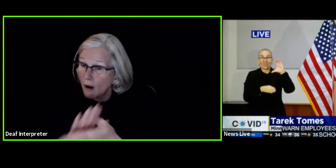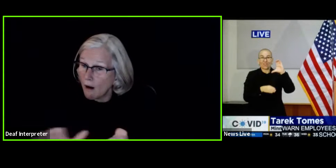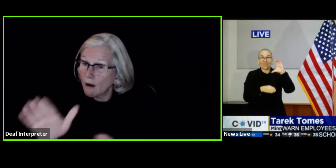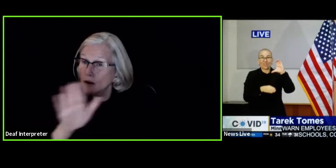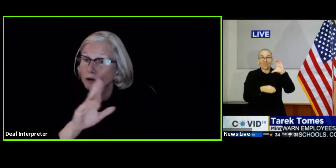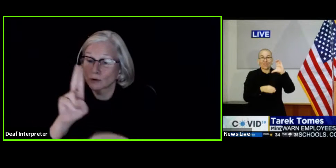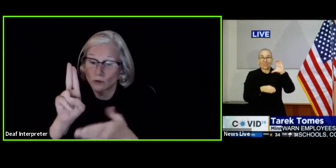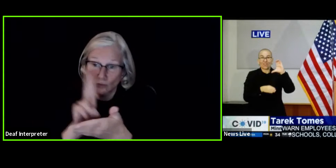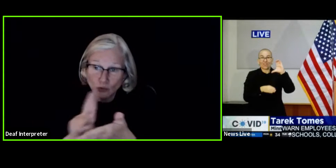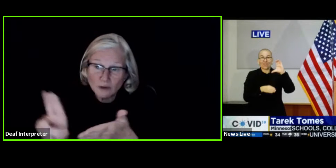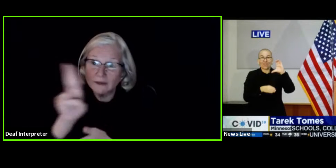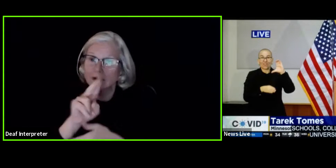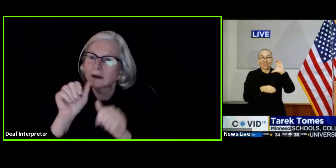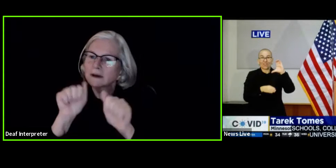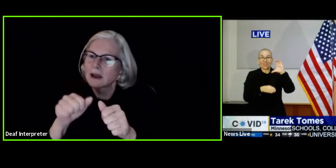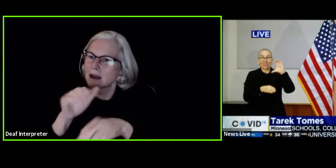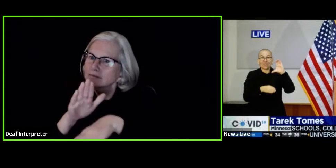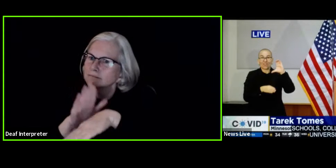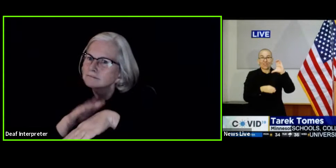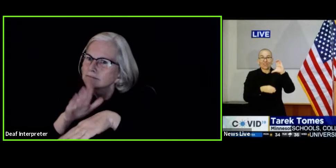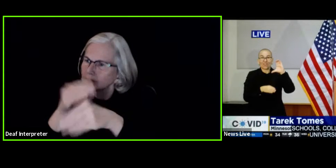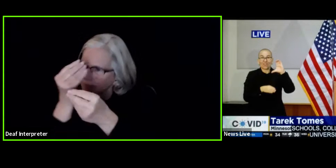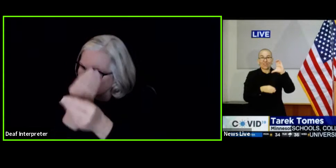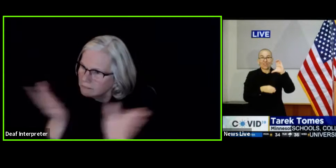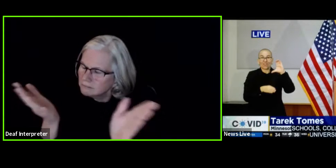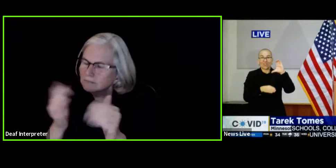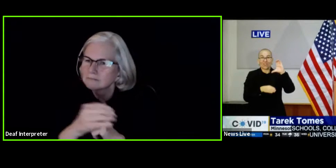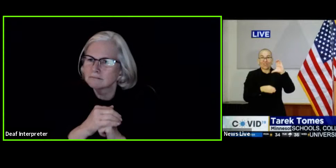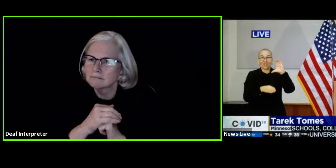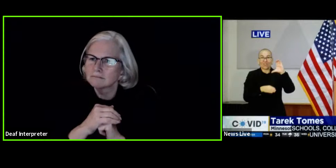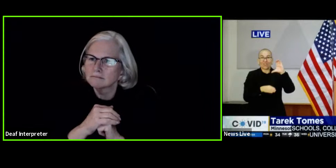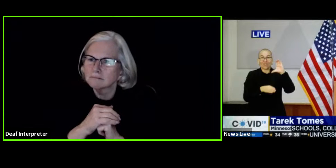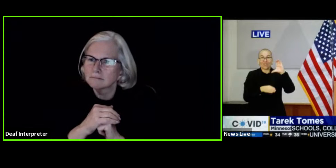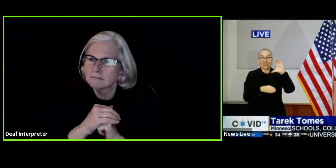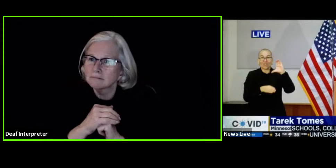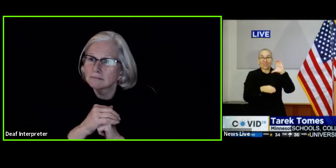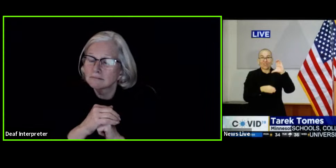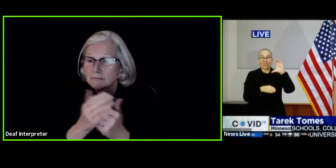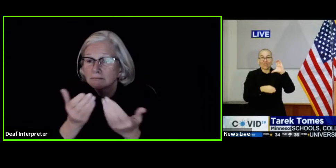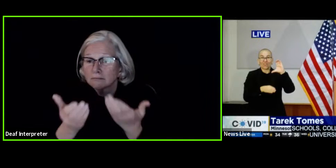AN ABILITY TO NOTIFY PEOPLE THAT WE DON'T KNOW THAT SHOULD BE NOTIFIED. RELIGIOUS SPACES.